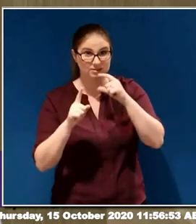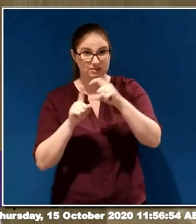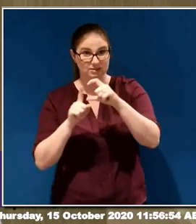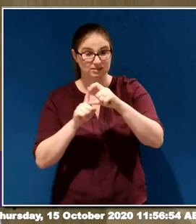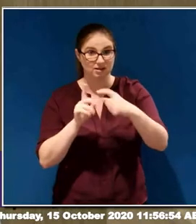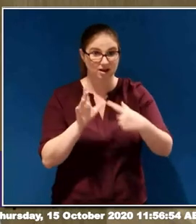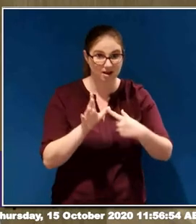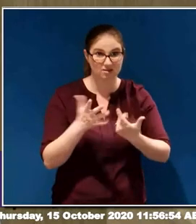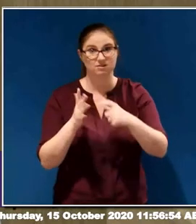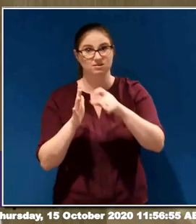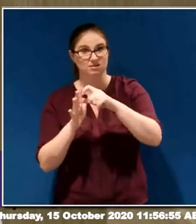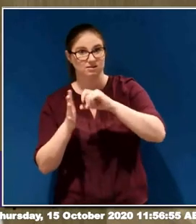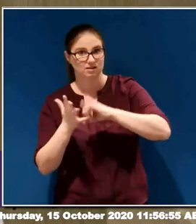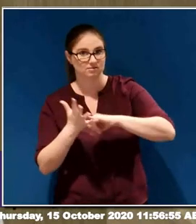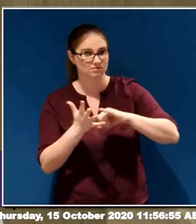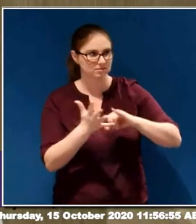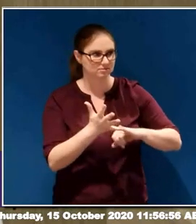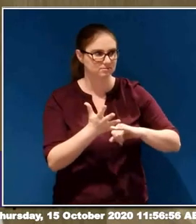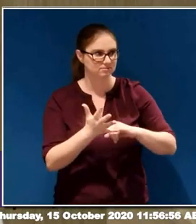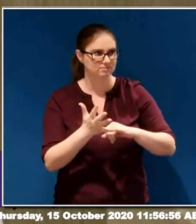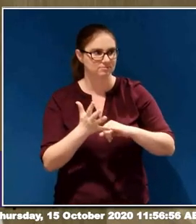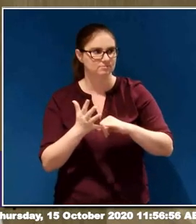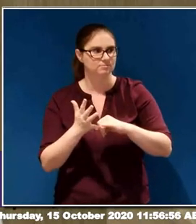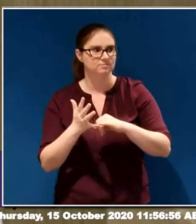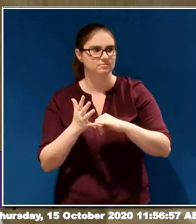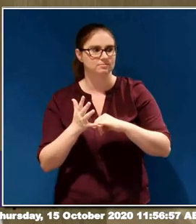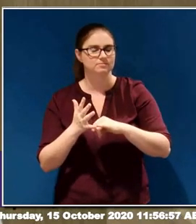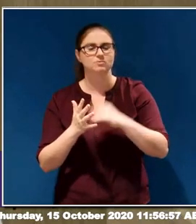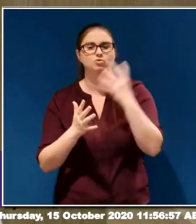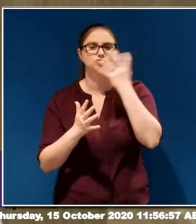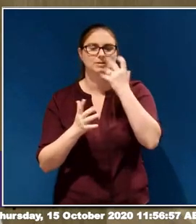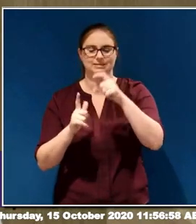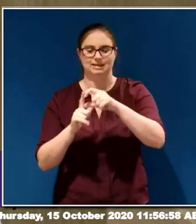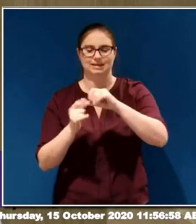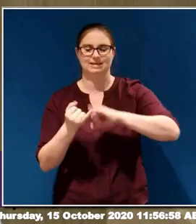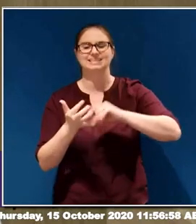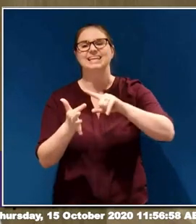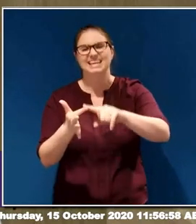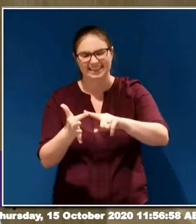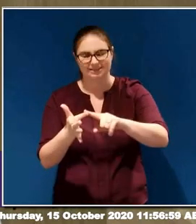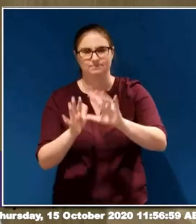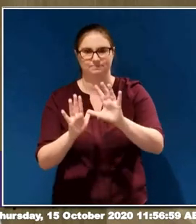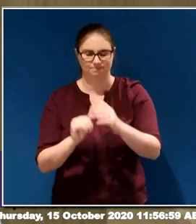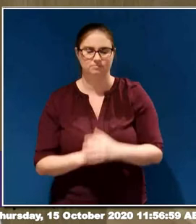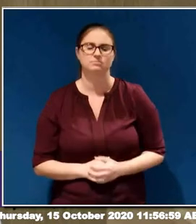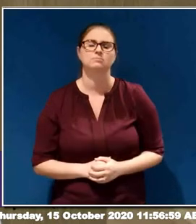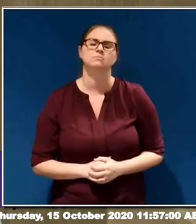That's a lot. Yes. And there's not - there's quite a bit of a demand,